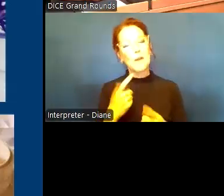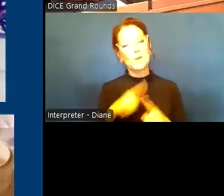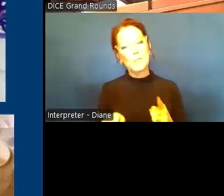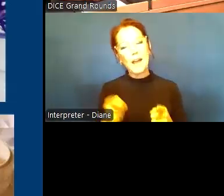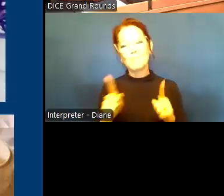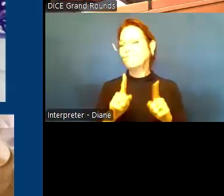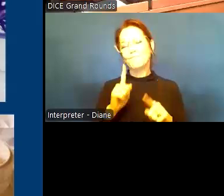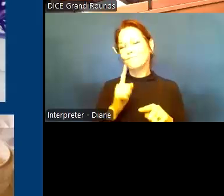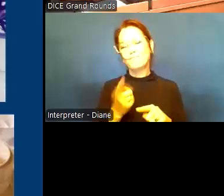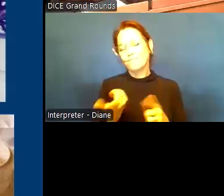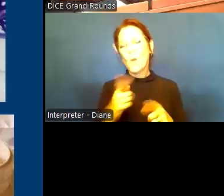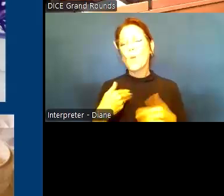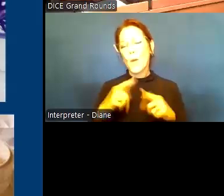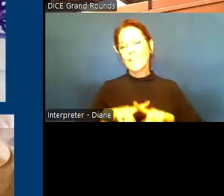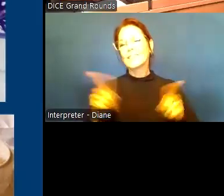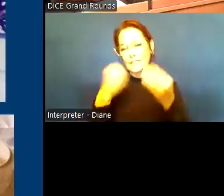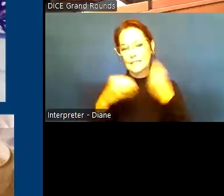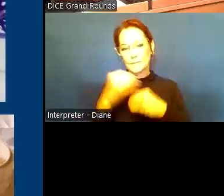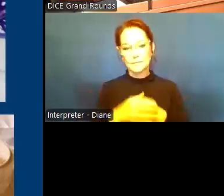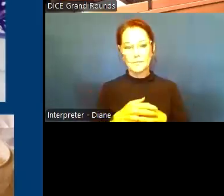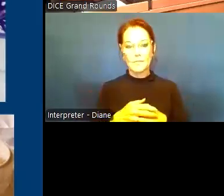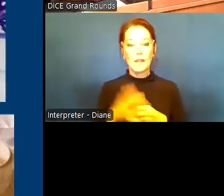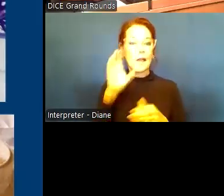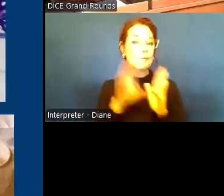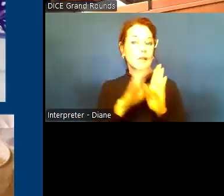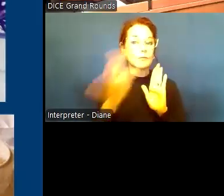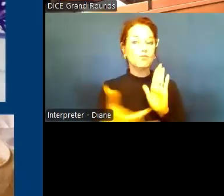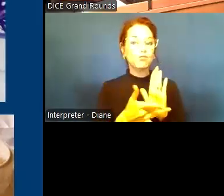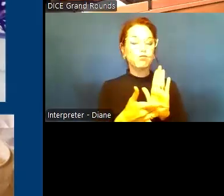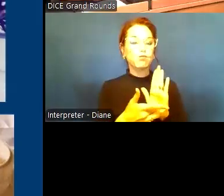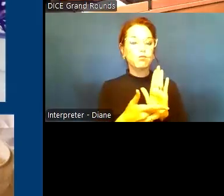the middle I included a picture of a pig because I was born the year of the pig um for those who